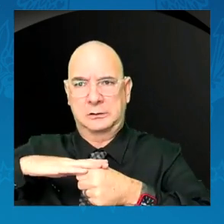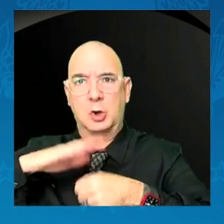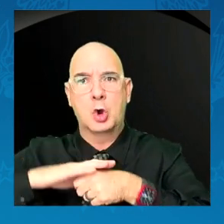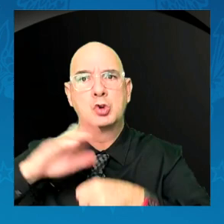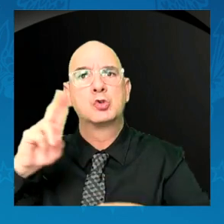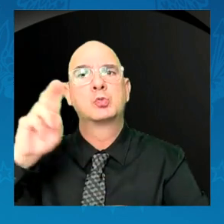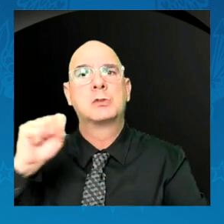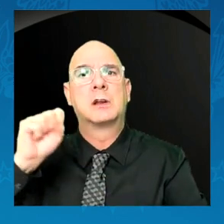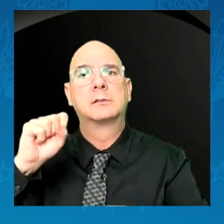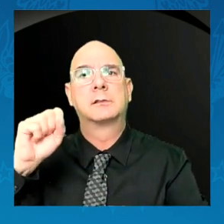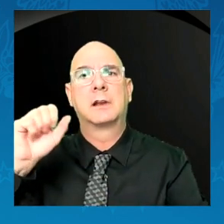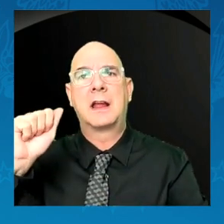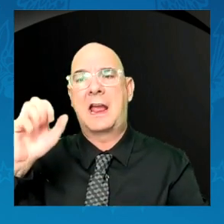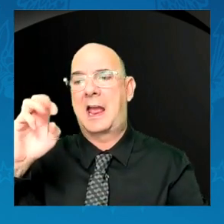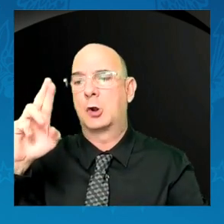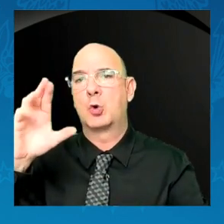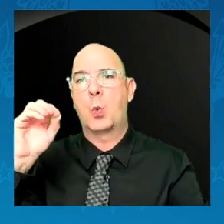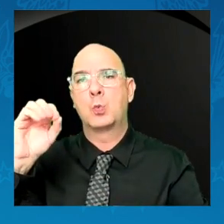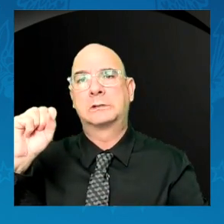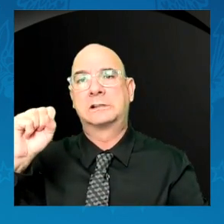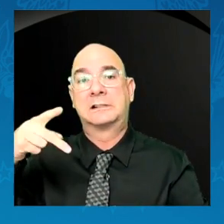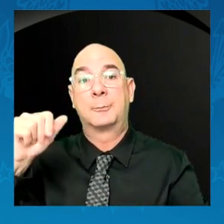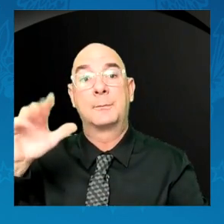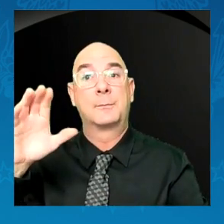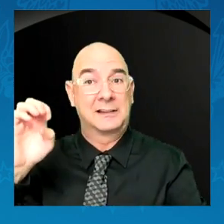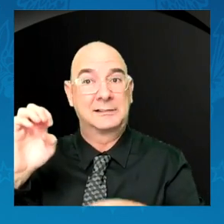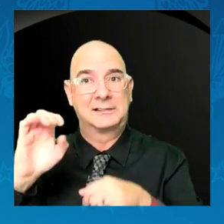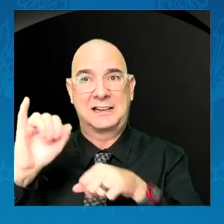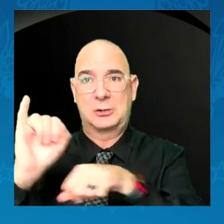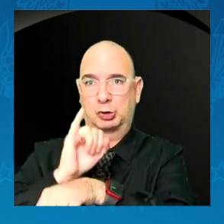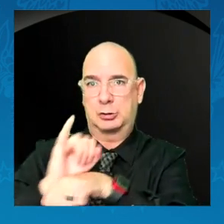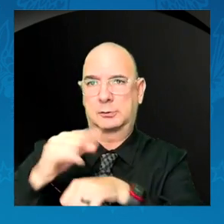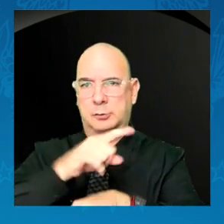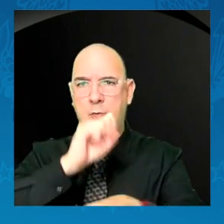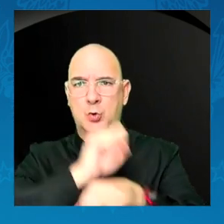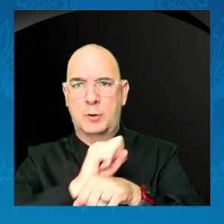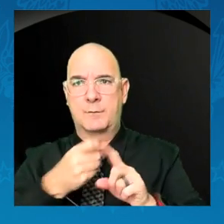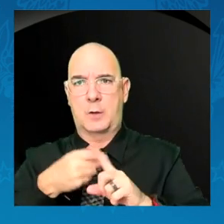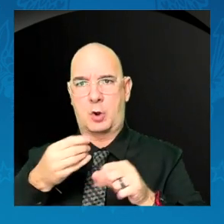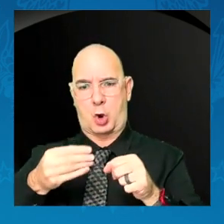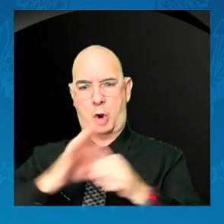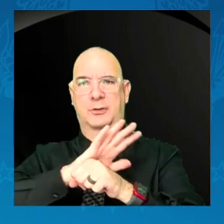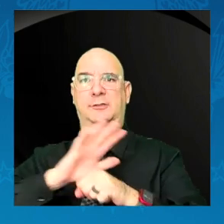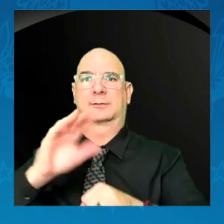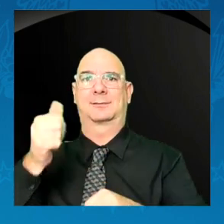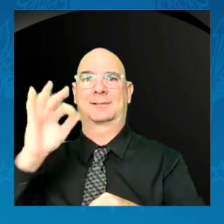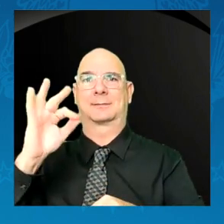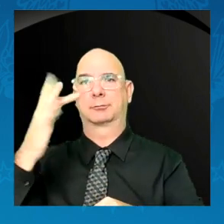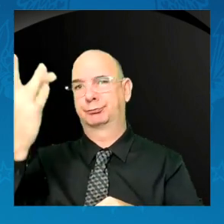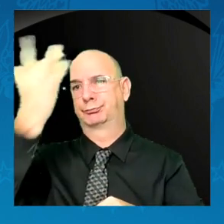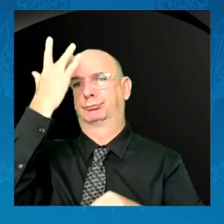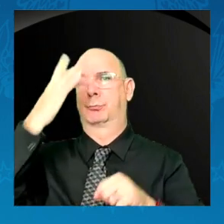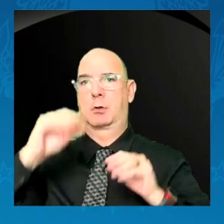and its workers by the COVID 19 pandemic. The Technology and innovation subcommittee explored